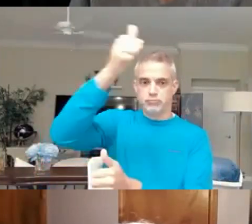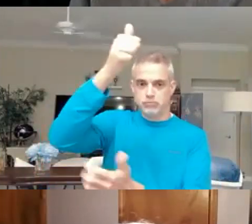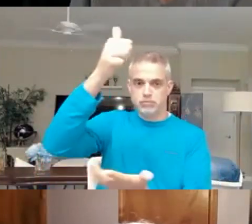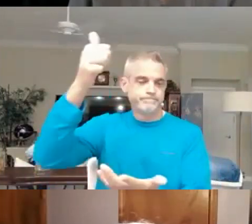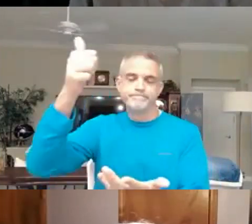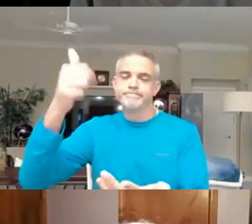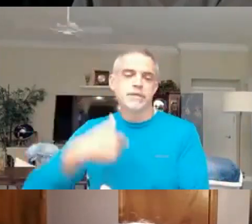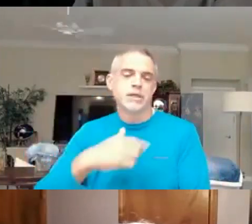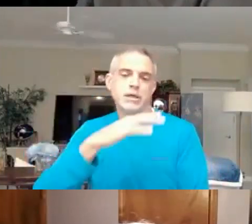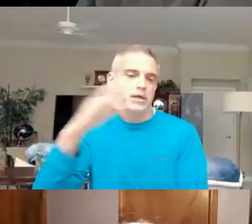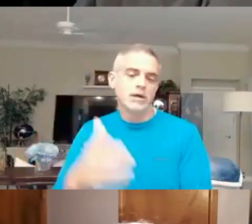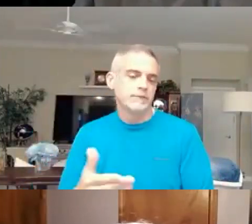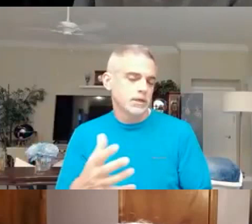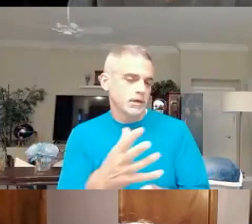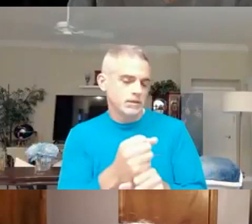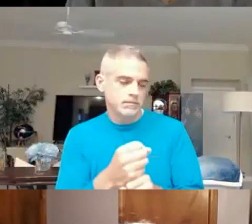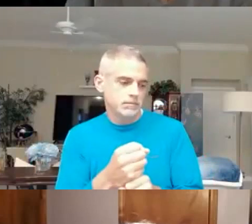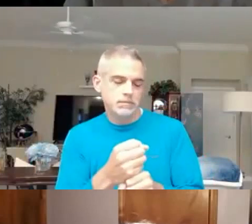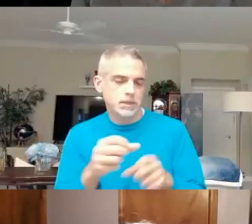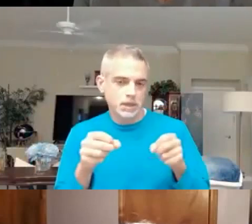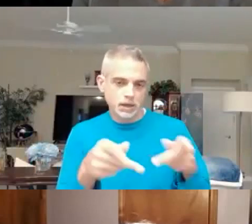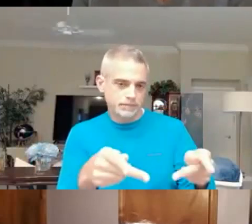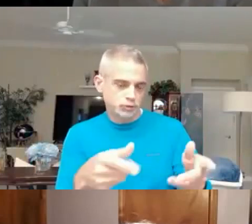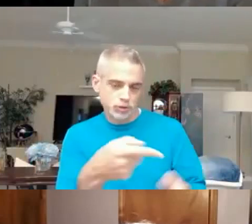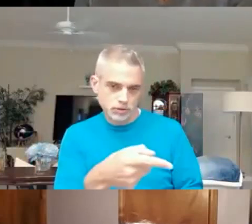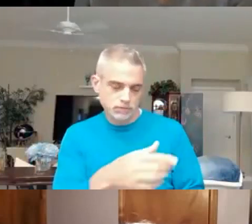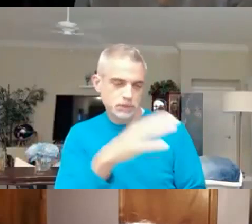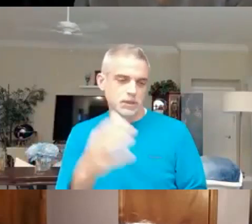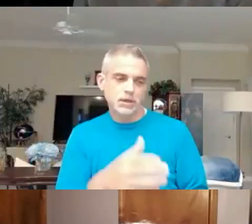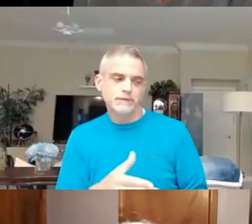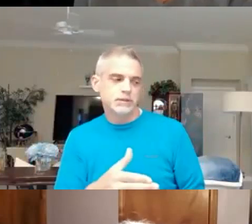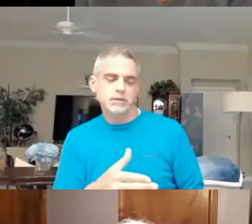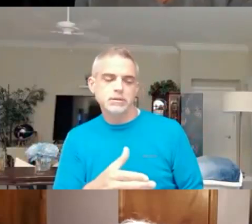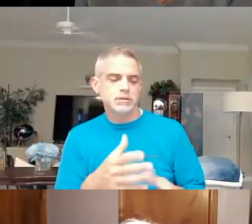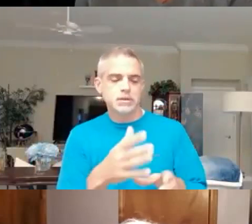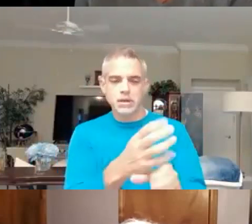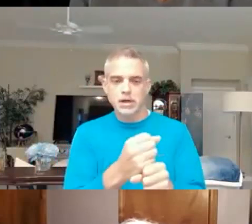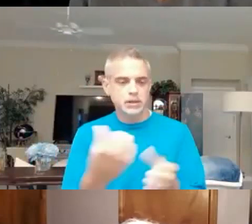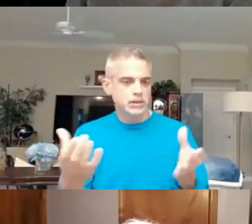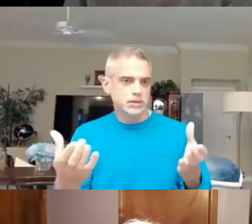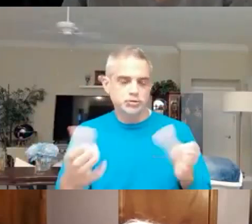of my career, you know, moving up I don't feel like I do move up and I don't feel like I have the opportunities the